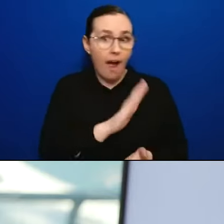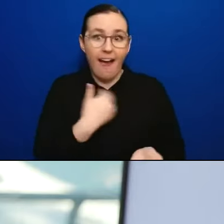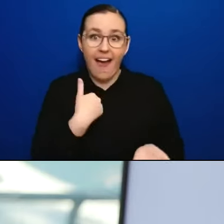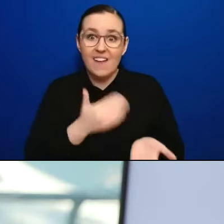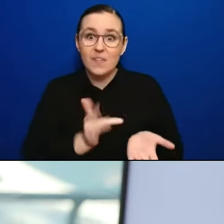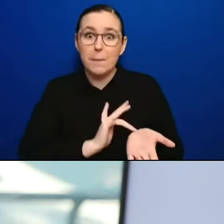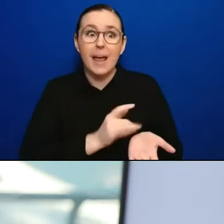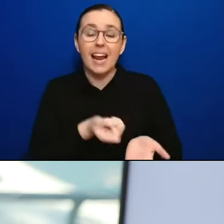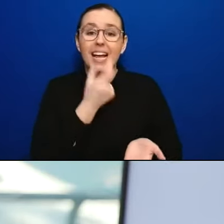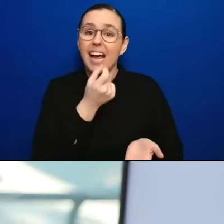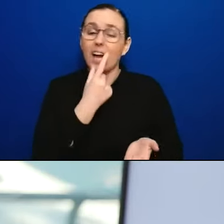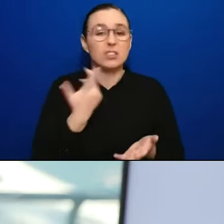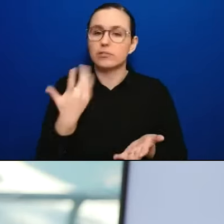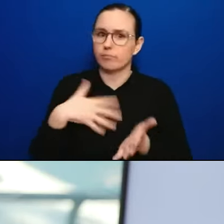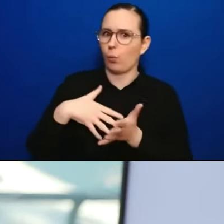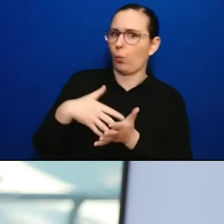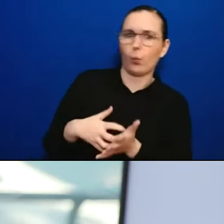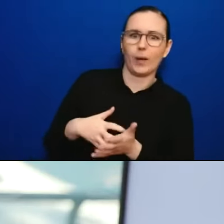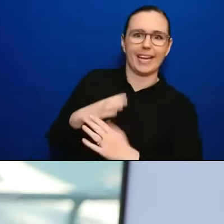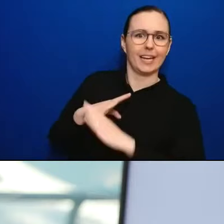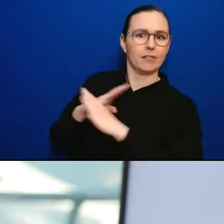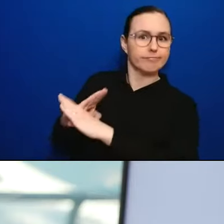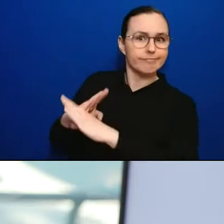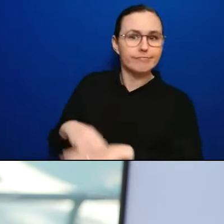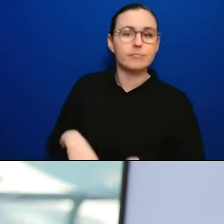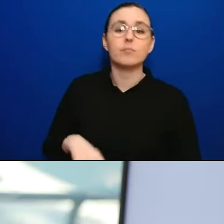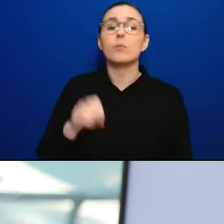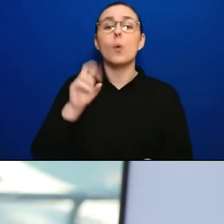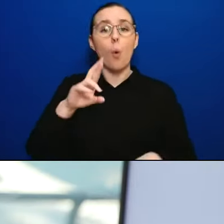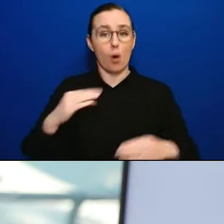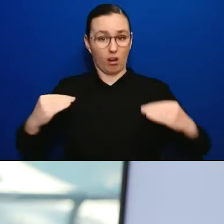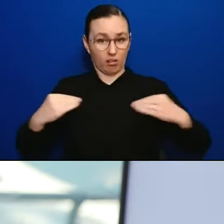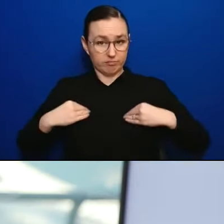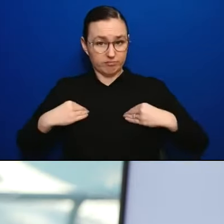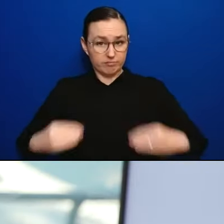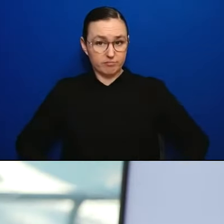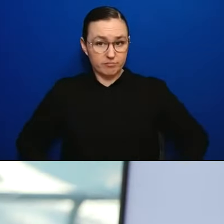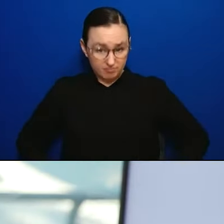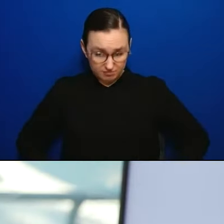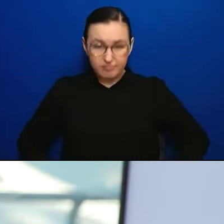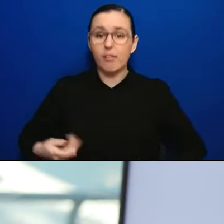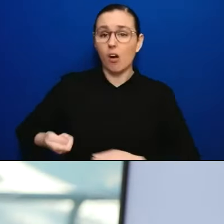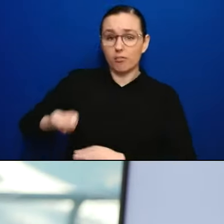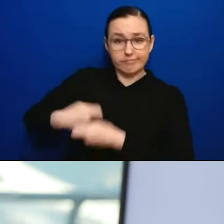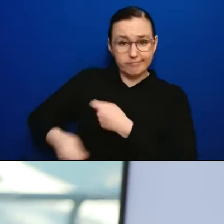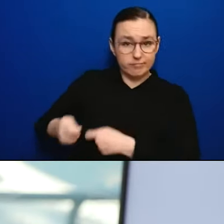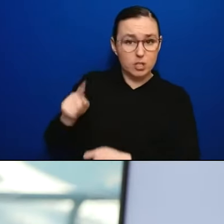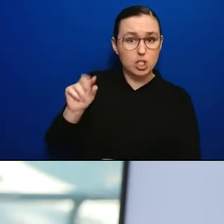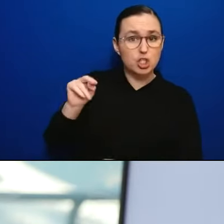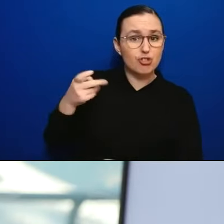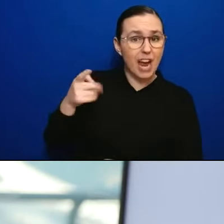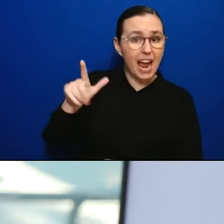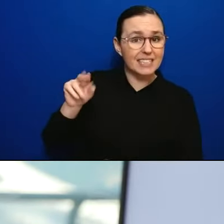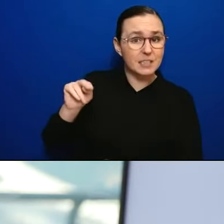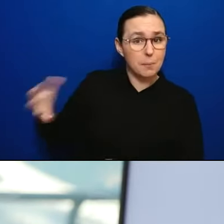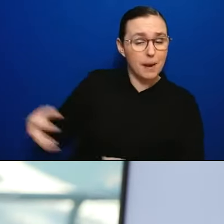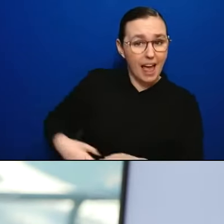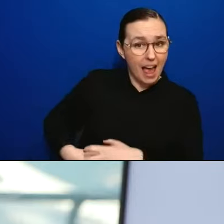immune compromising conditions because of medications that they are on. Because of having had a transplant or undergoing